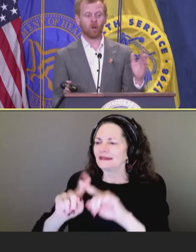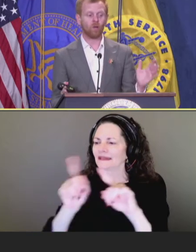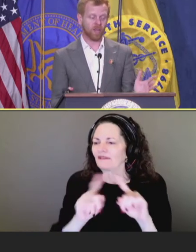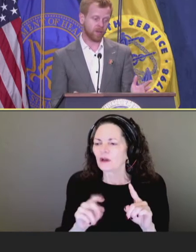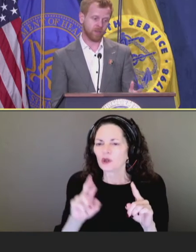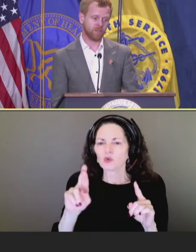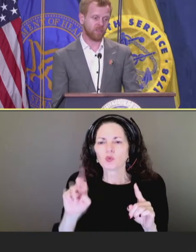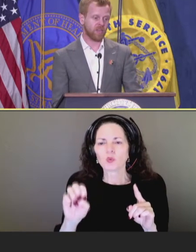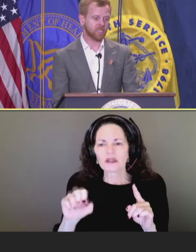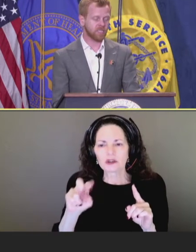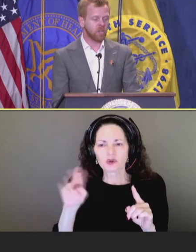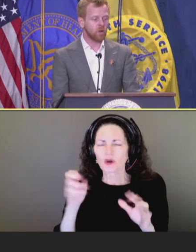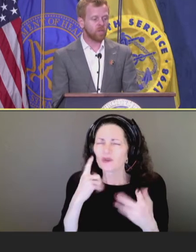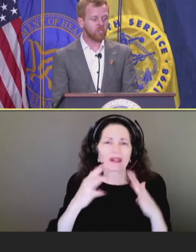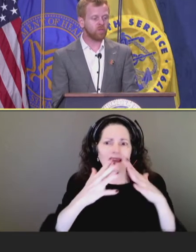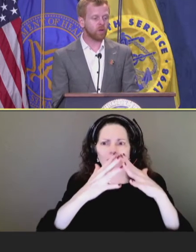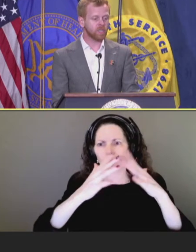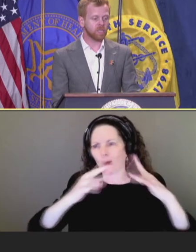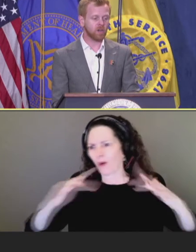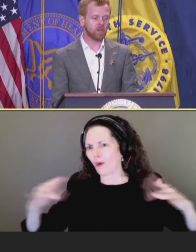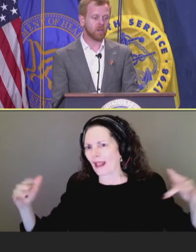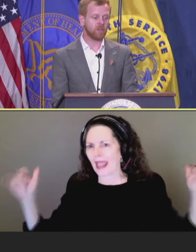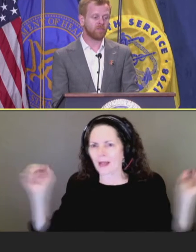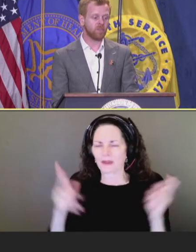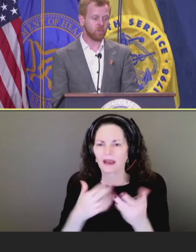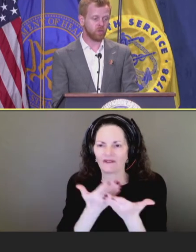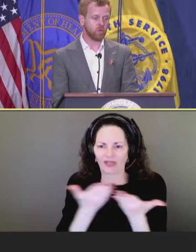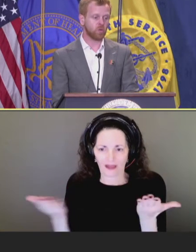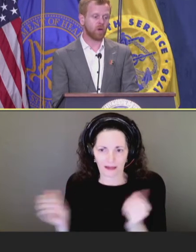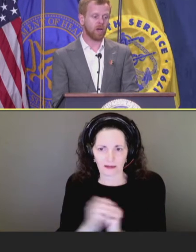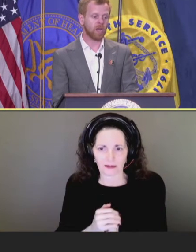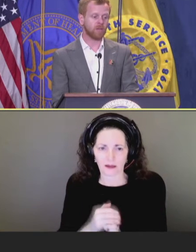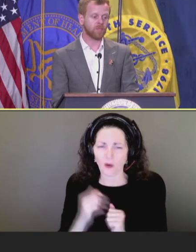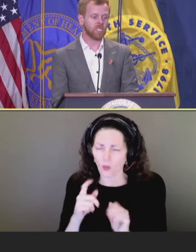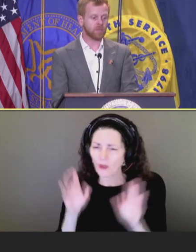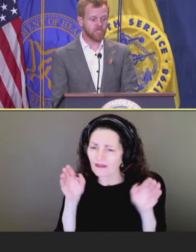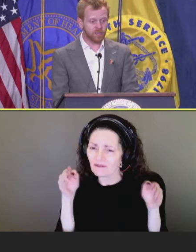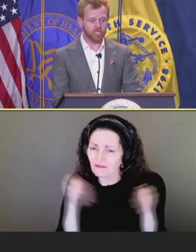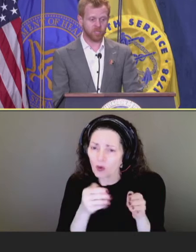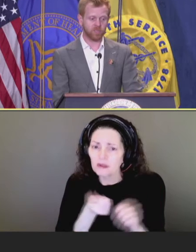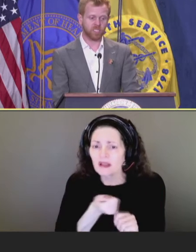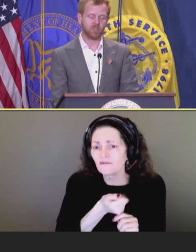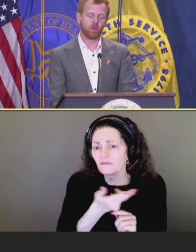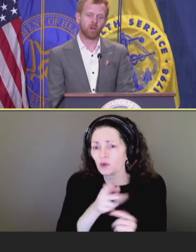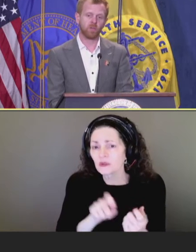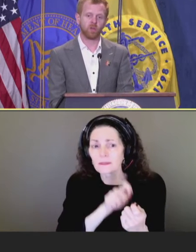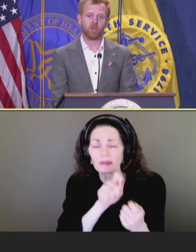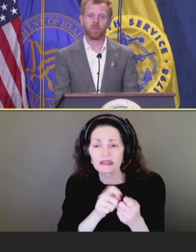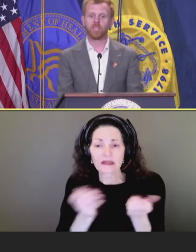whole gambit of things. We do focus on a few specific services for our community, because